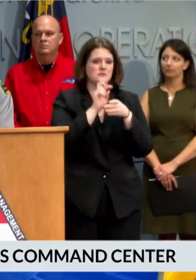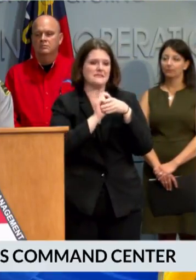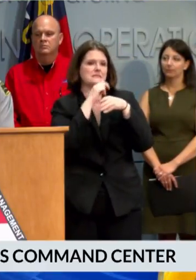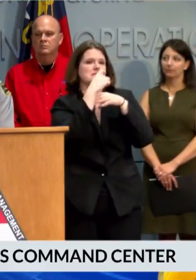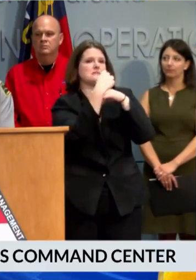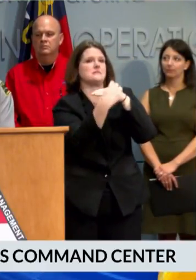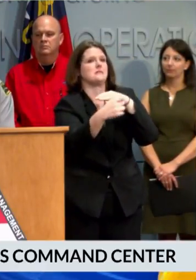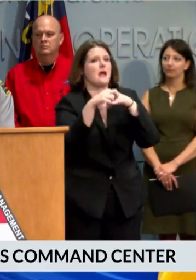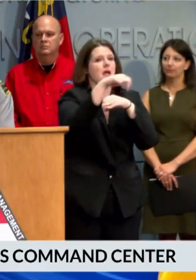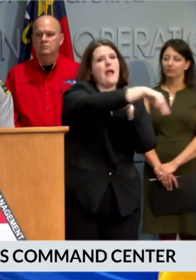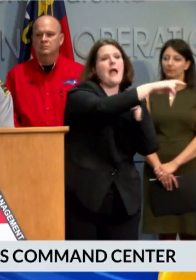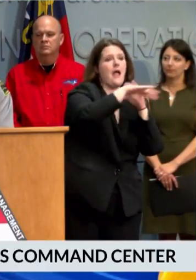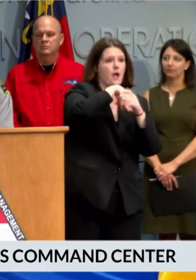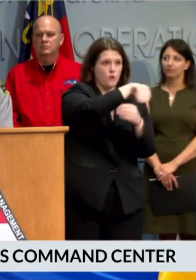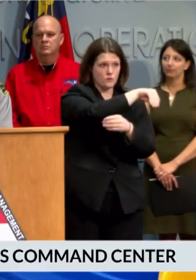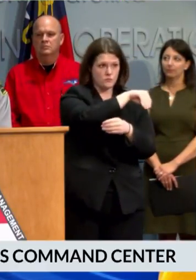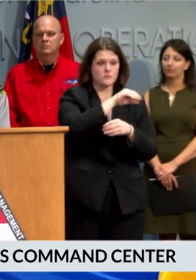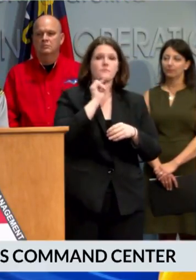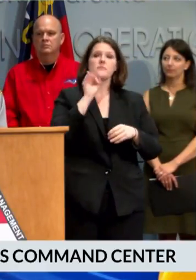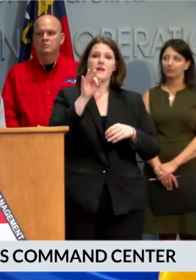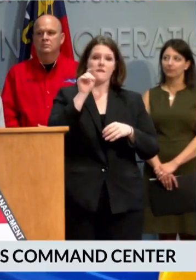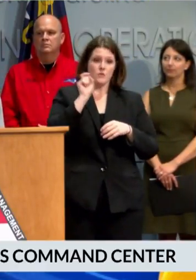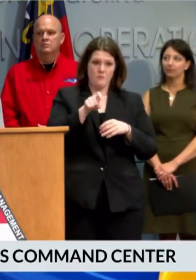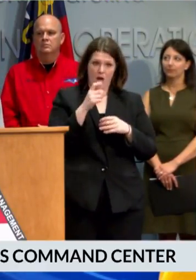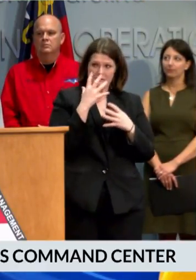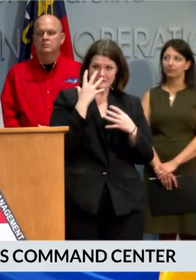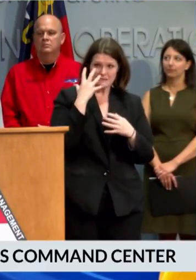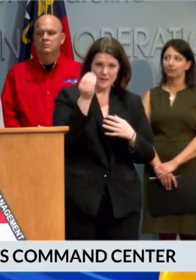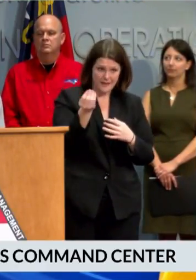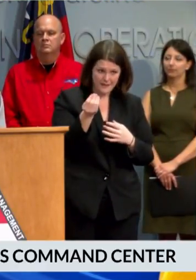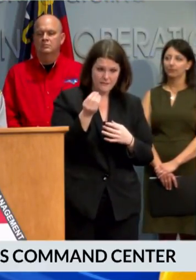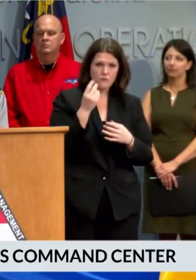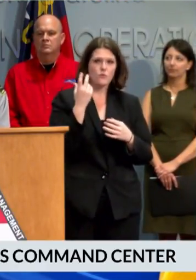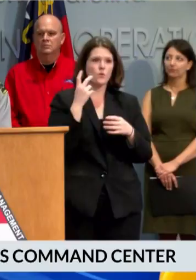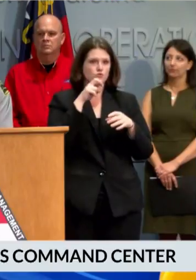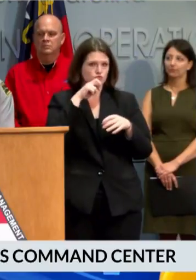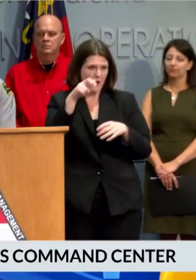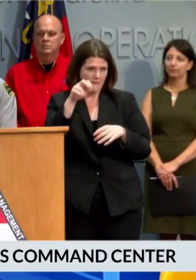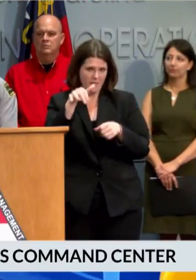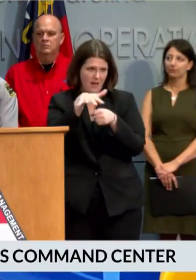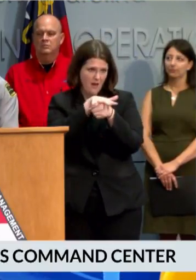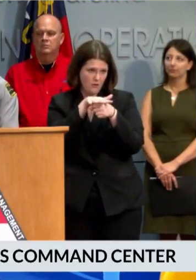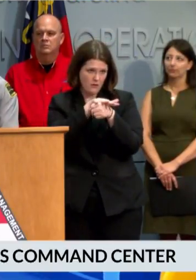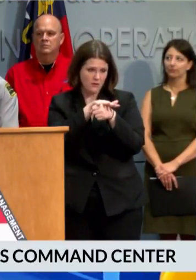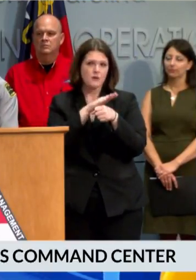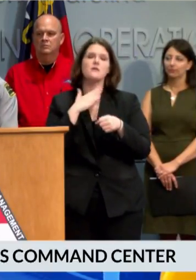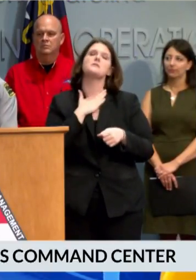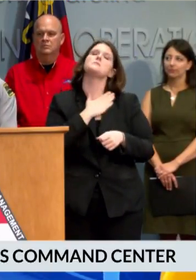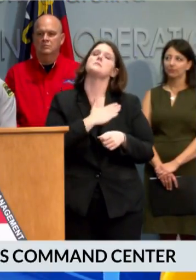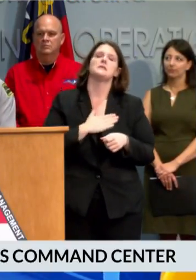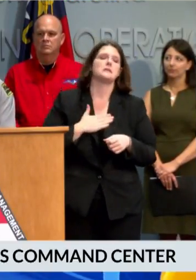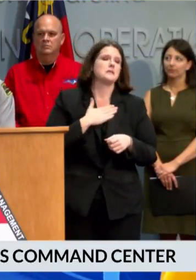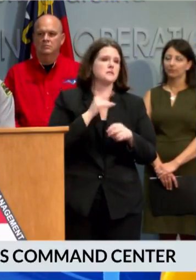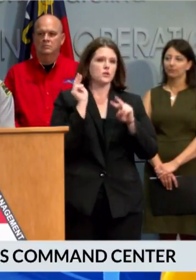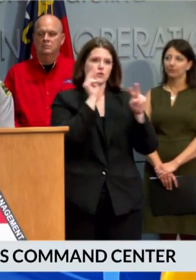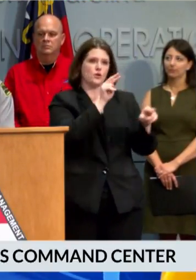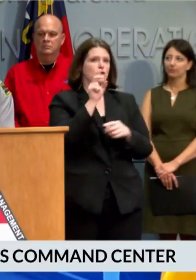WINDSHIELD. AND THEN SAFELY EXIT THE VEHICLE. IF YOU HAVE TO TRAVEL INTO